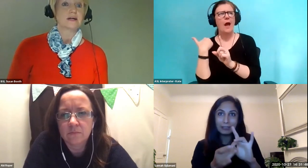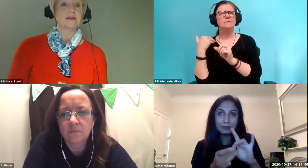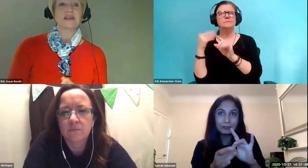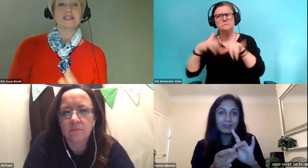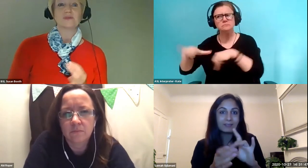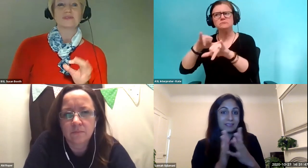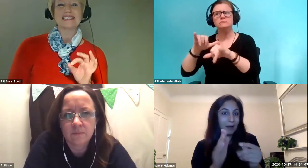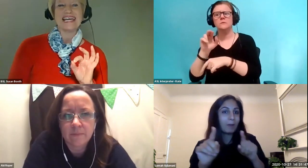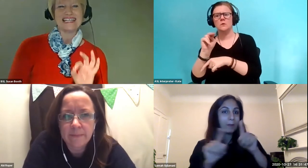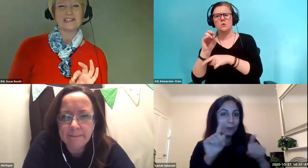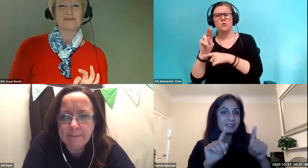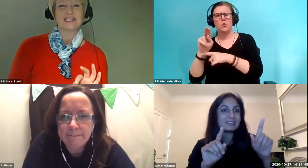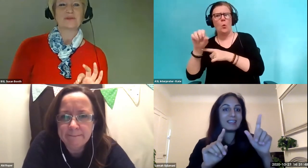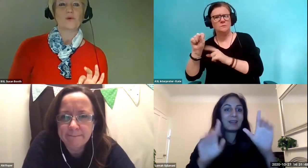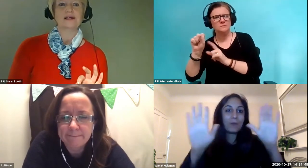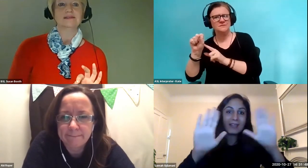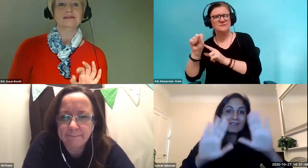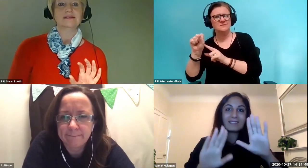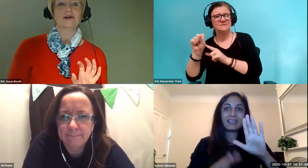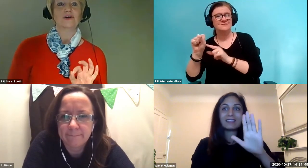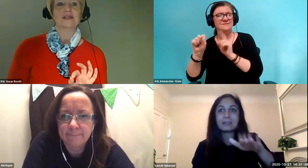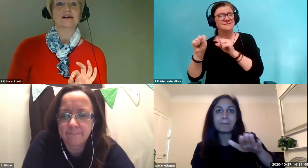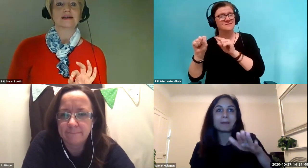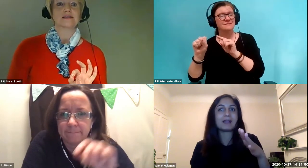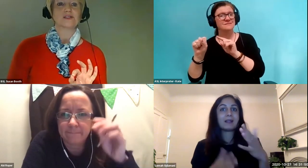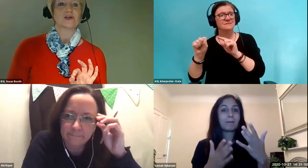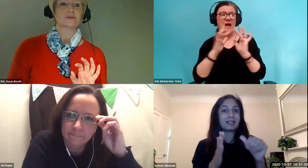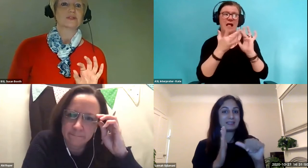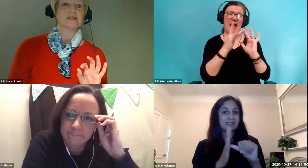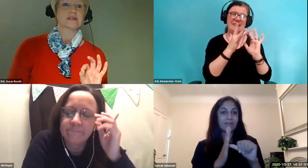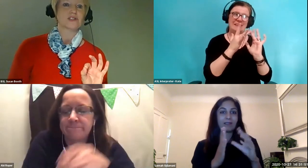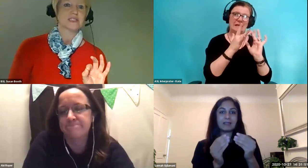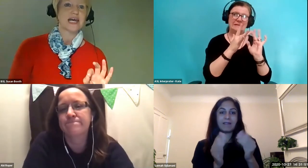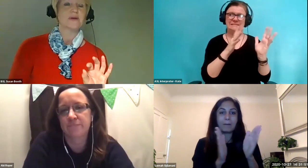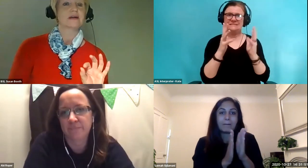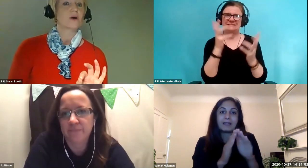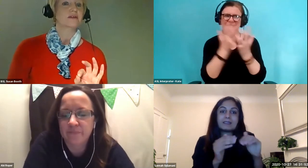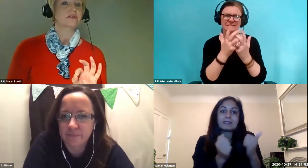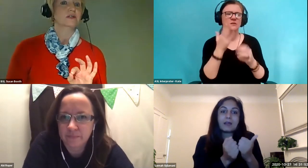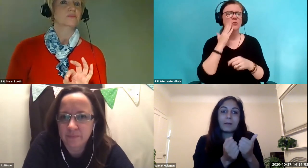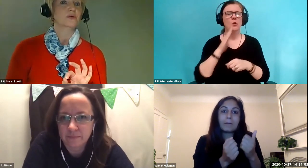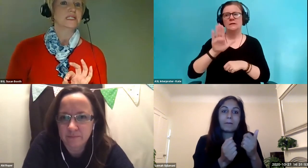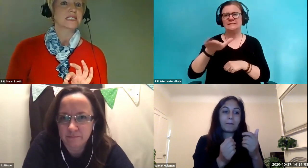and they don't tend to fit in well online so things such as tapping, waving and pointing